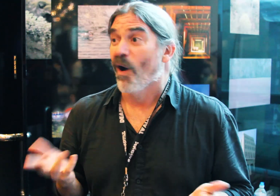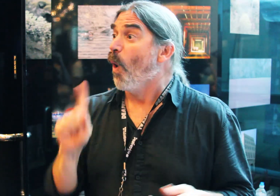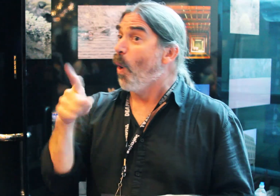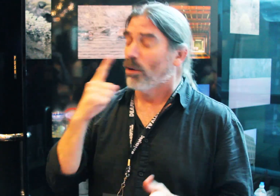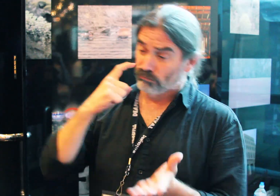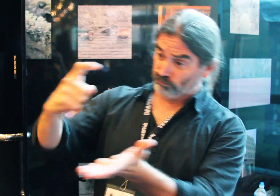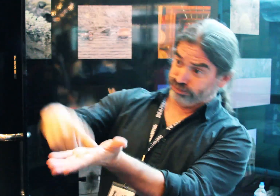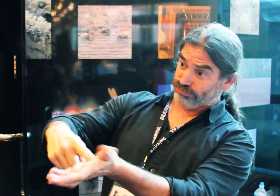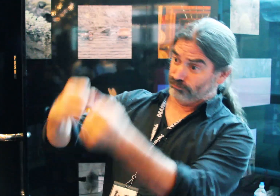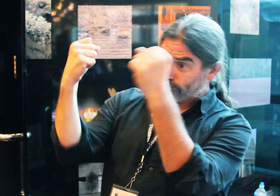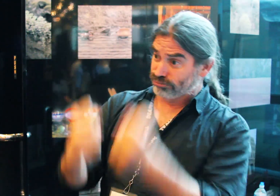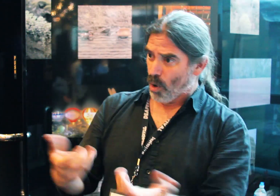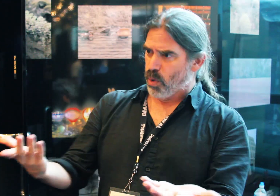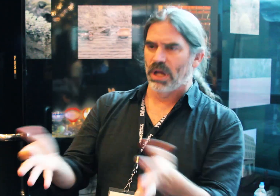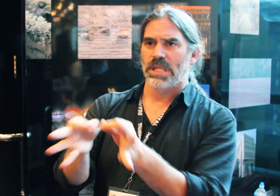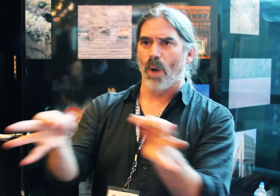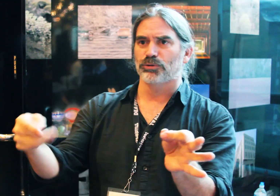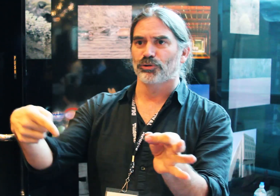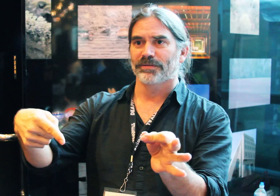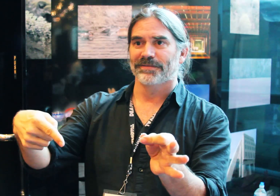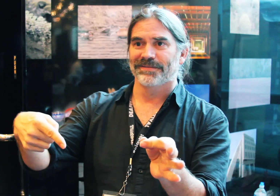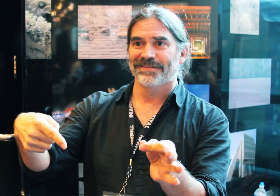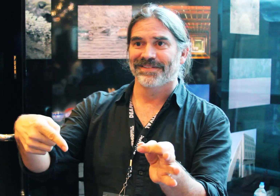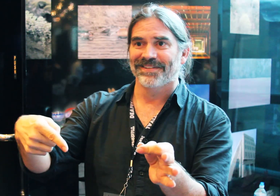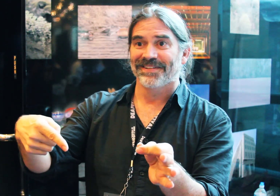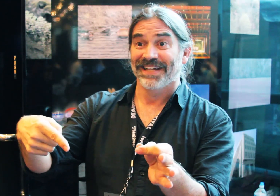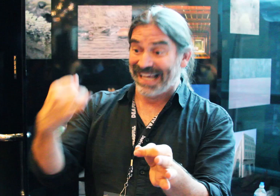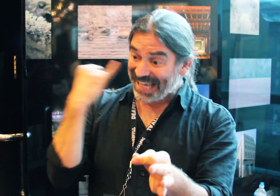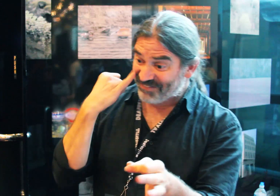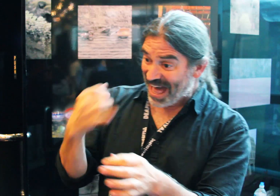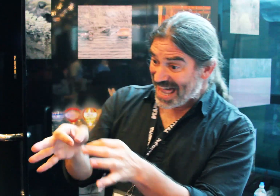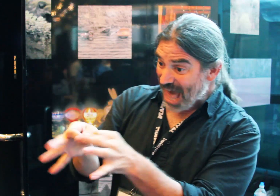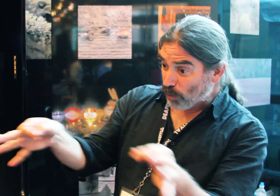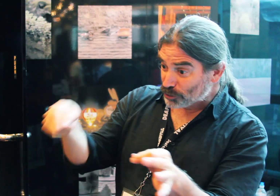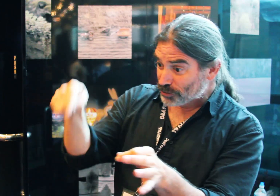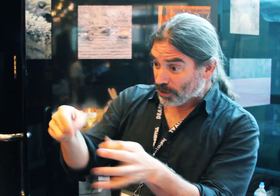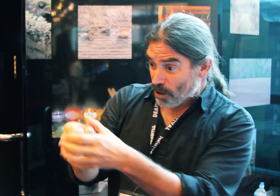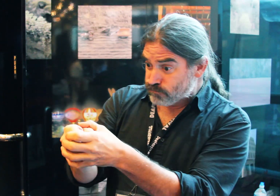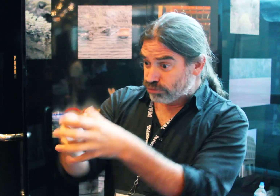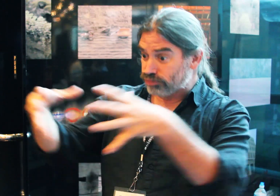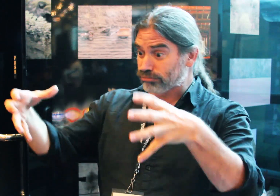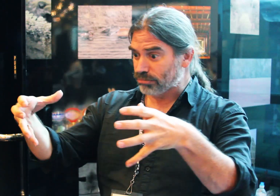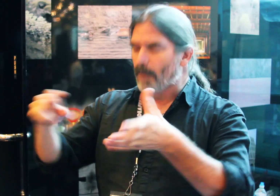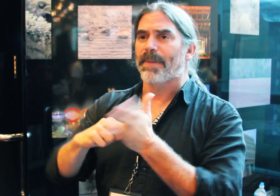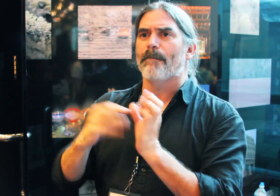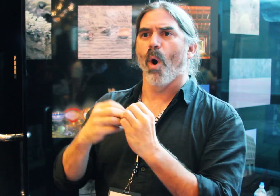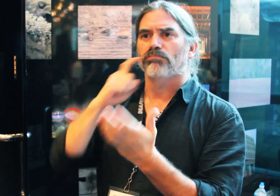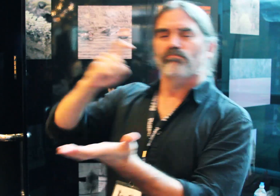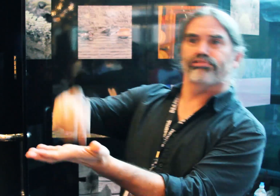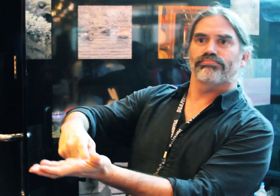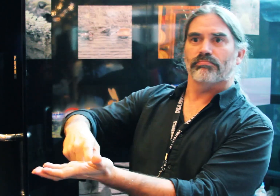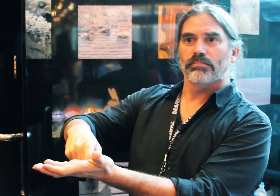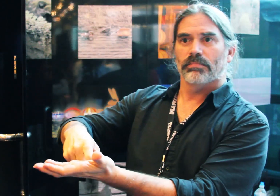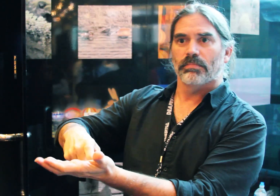Only recognizable strong trait...language. If the language expanded it would get more recognition